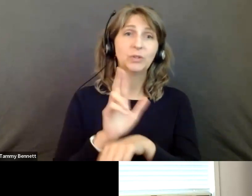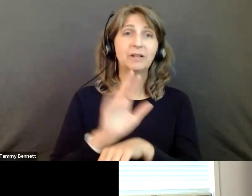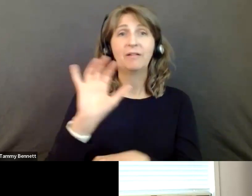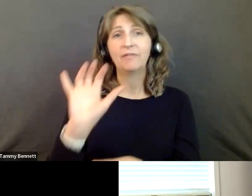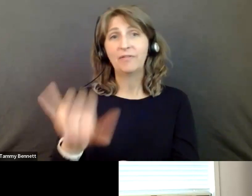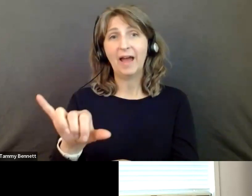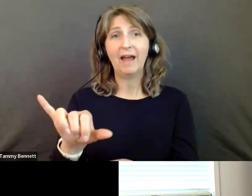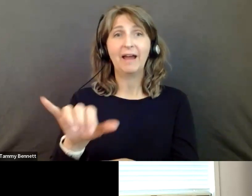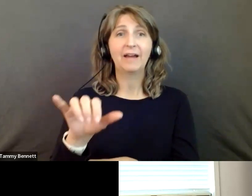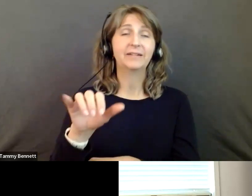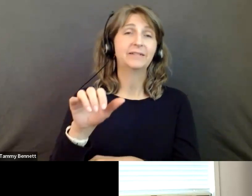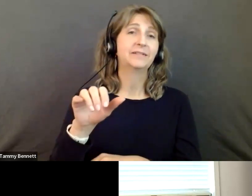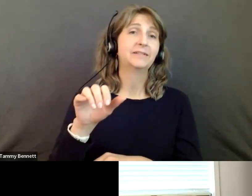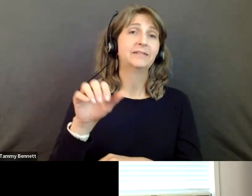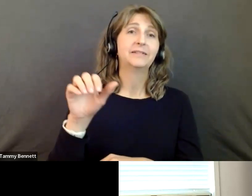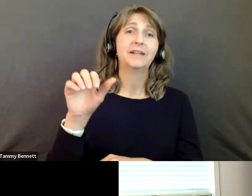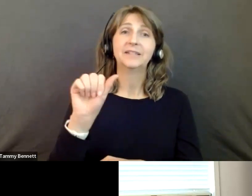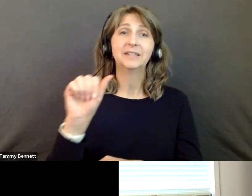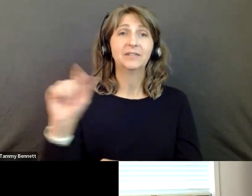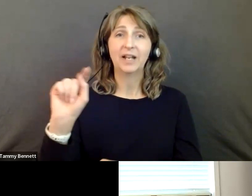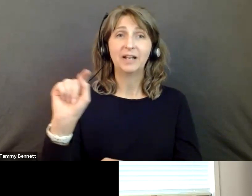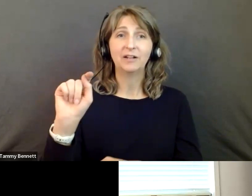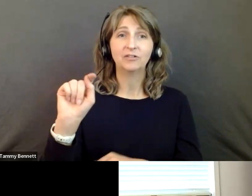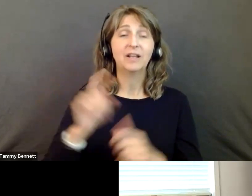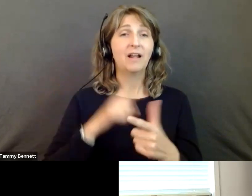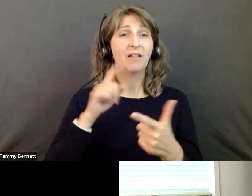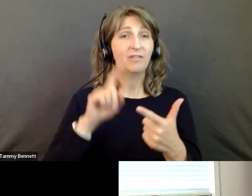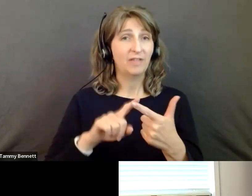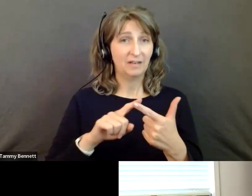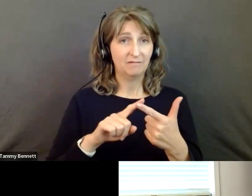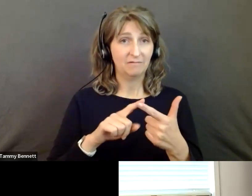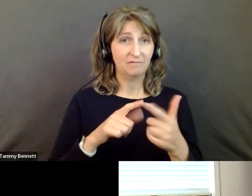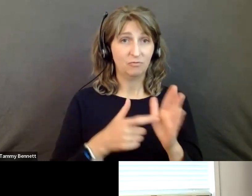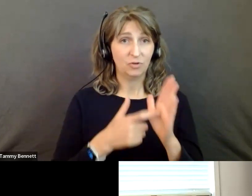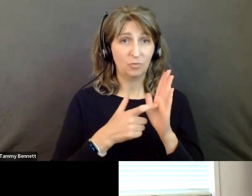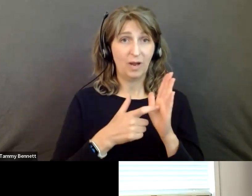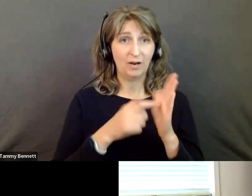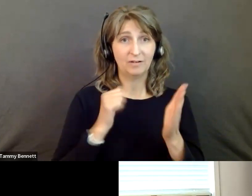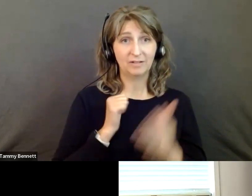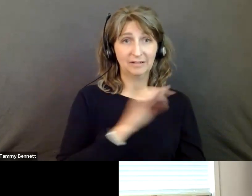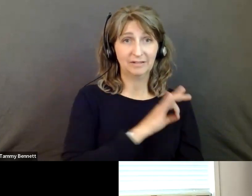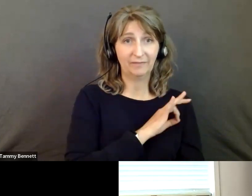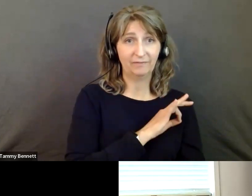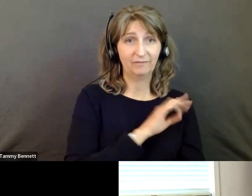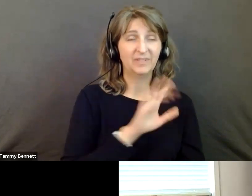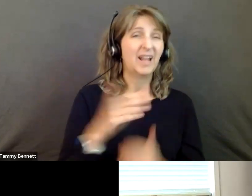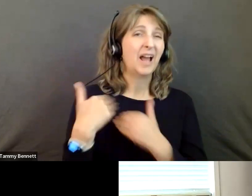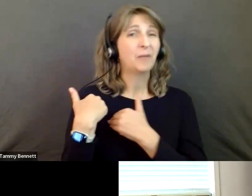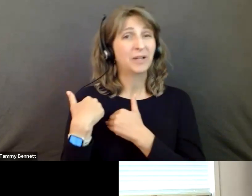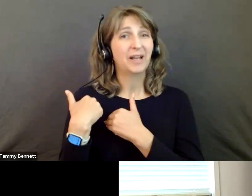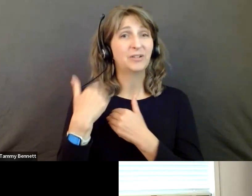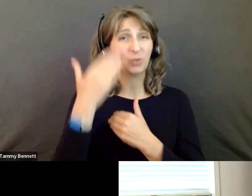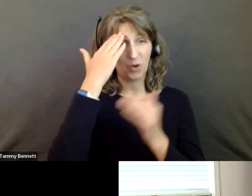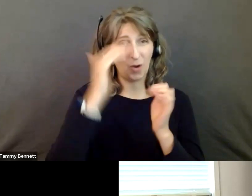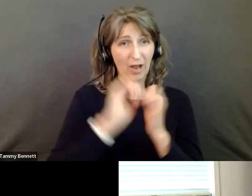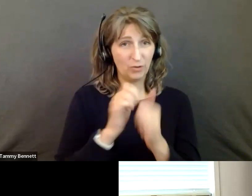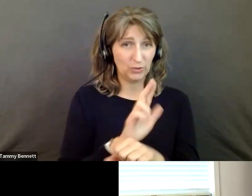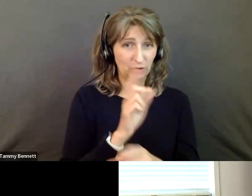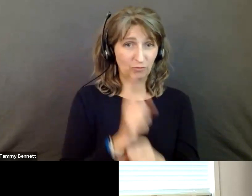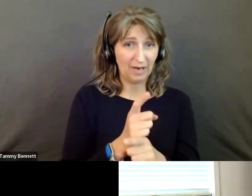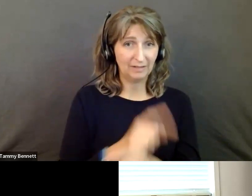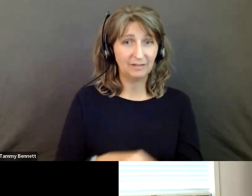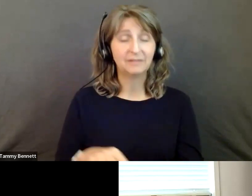So they put it in the IEP that student will utilize this, this device or this assistive technology, then there is an obligation for the staff to know how to use it, right?